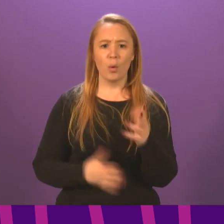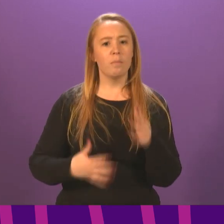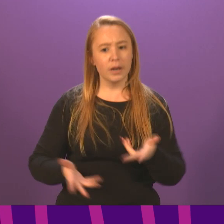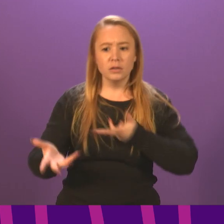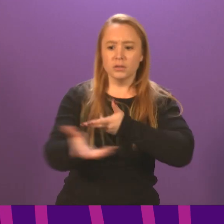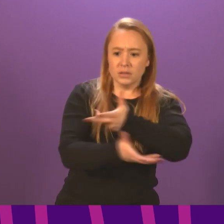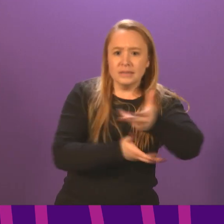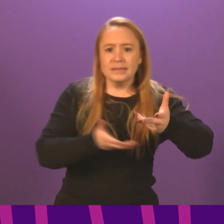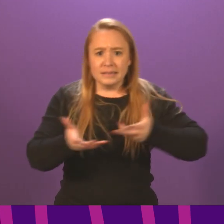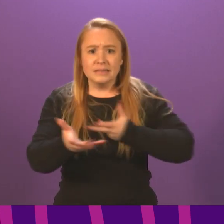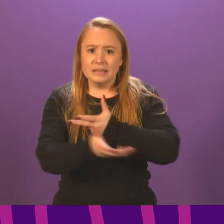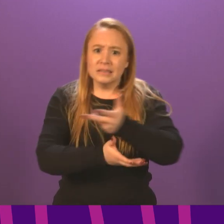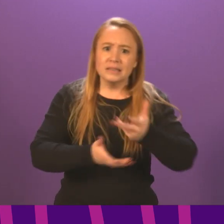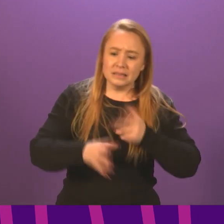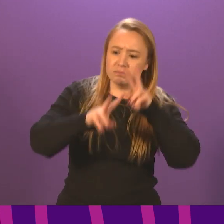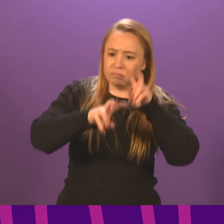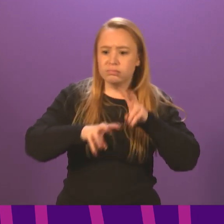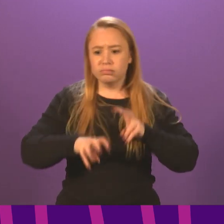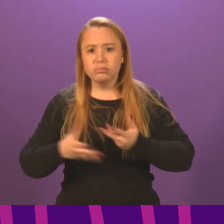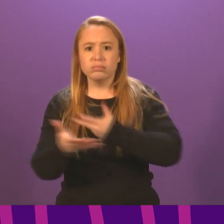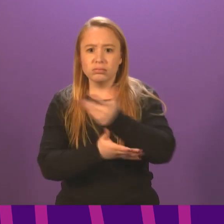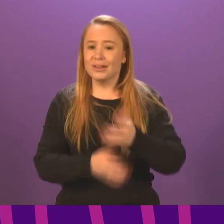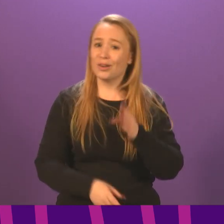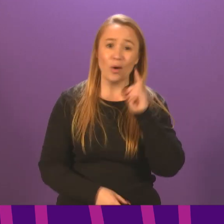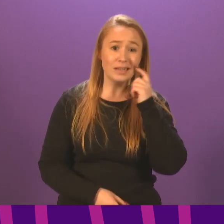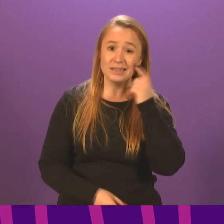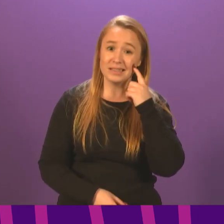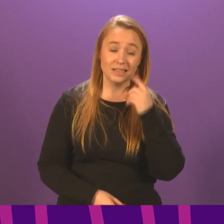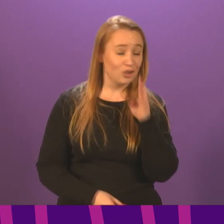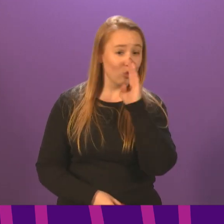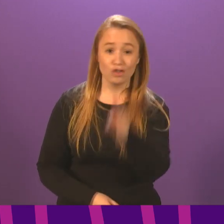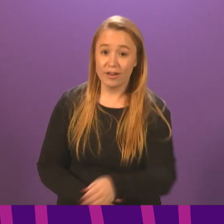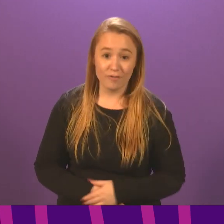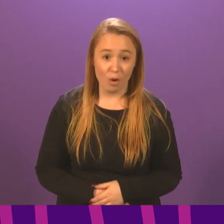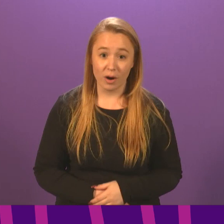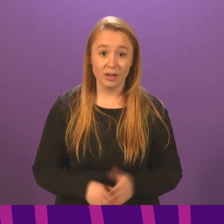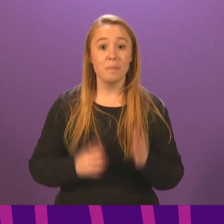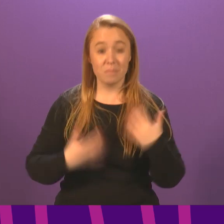agonised over, because they are not straightforward. There is no easy answer and there is no black